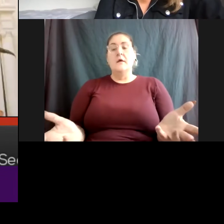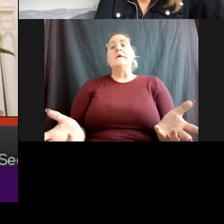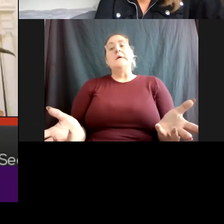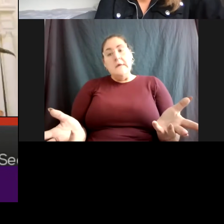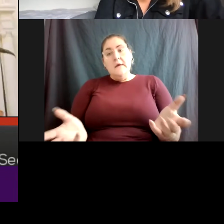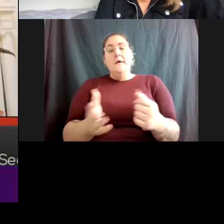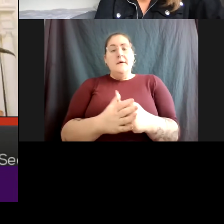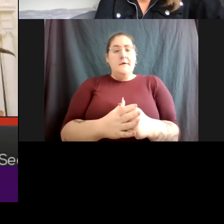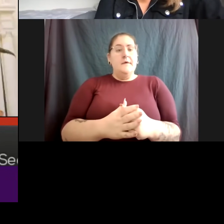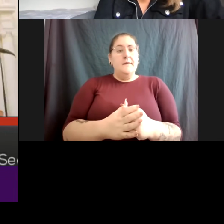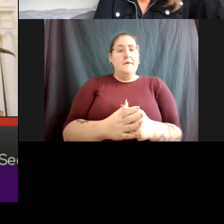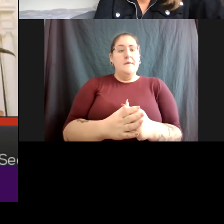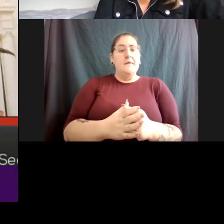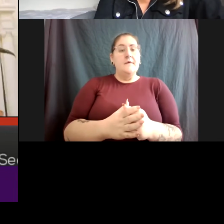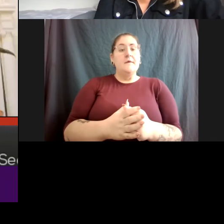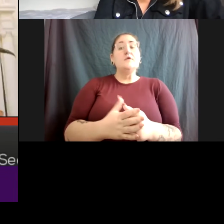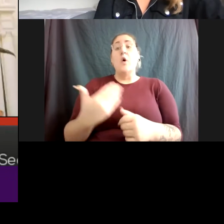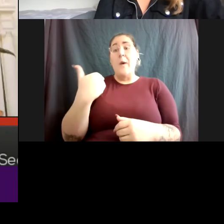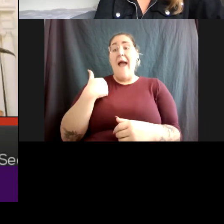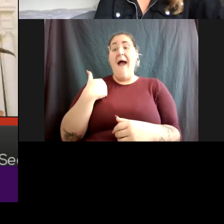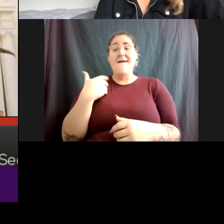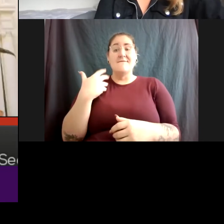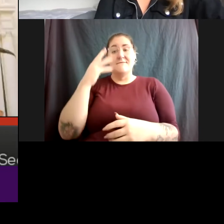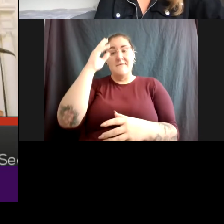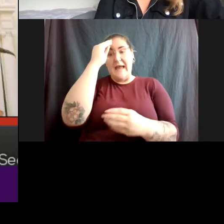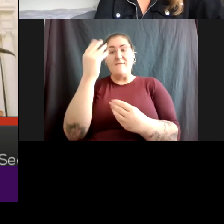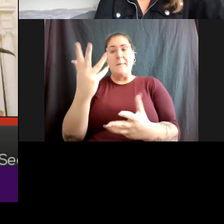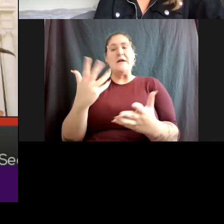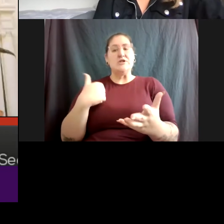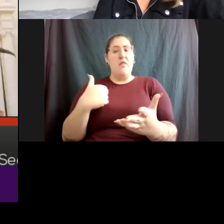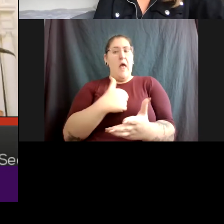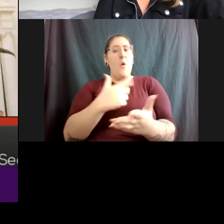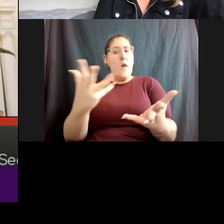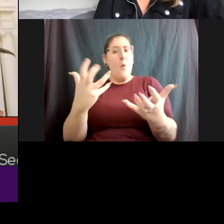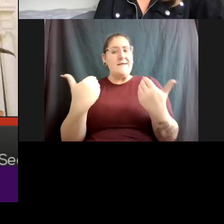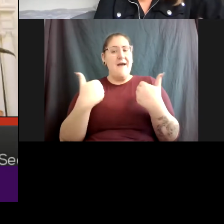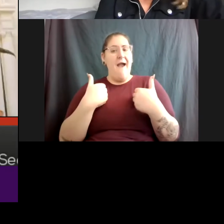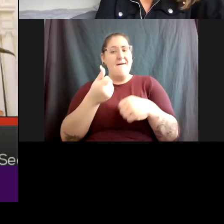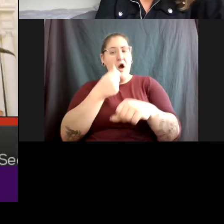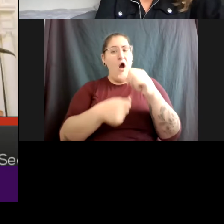content on hover. But then we have got unwanted content on hover. So content that we don't